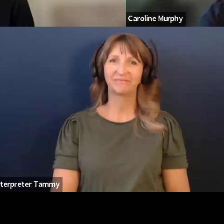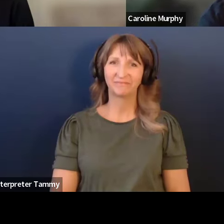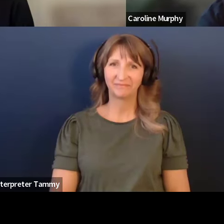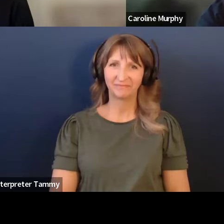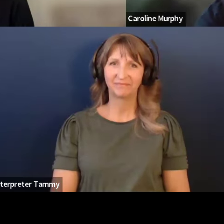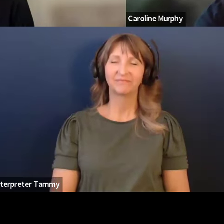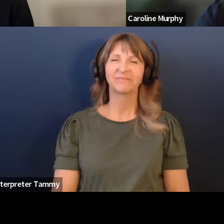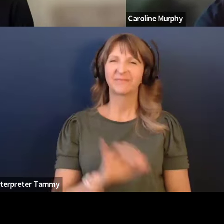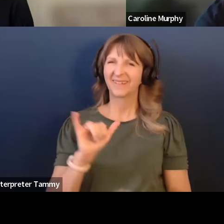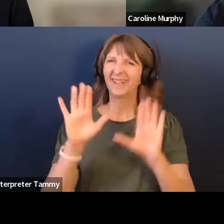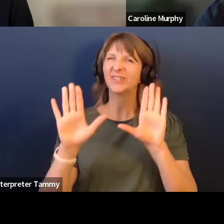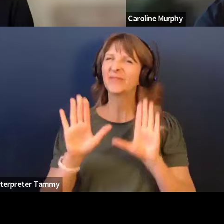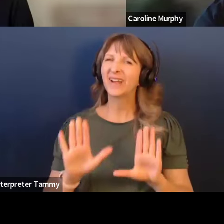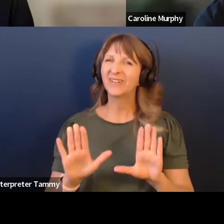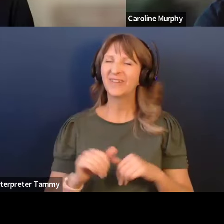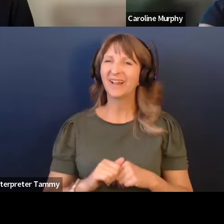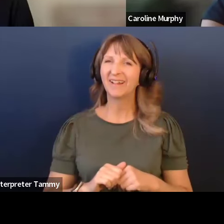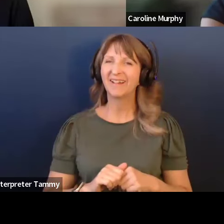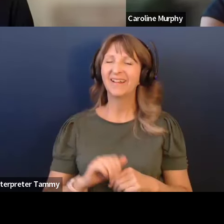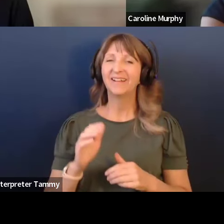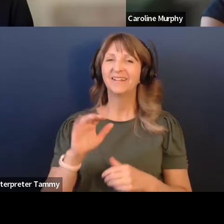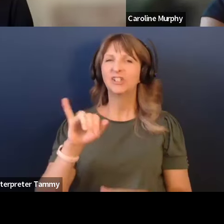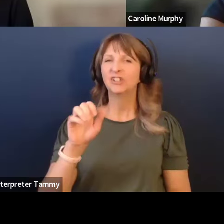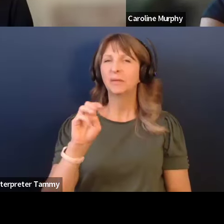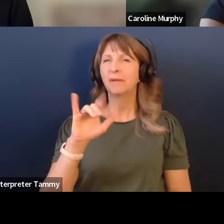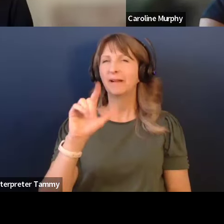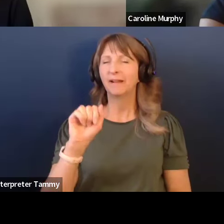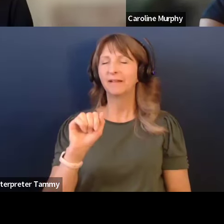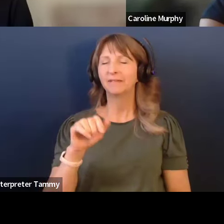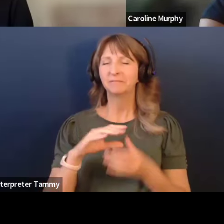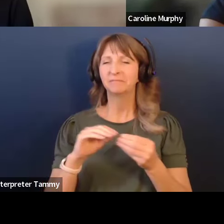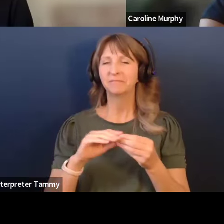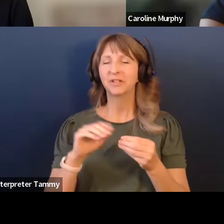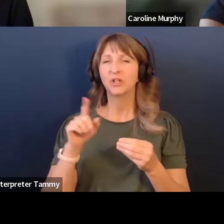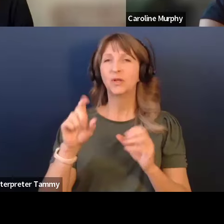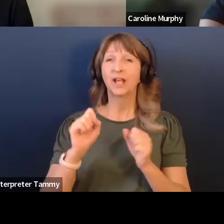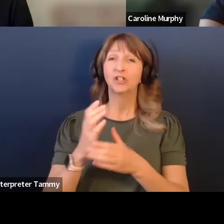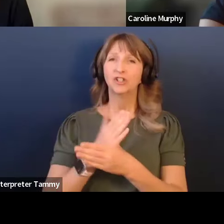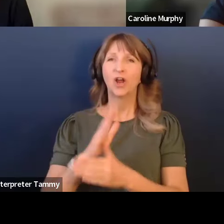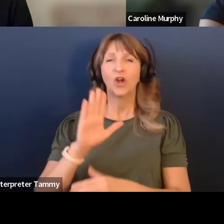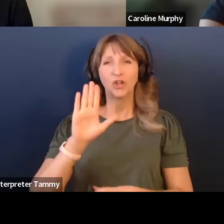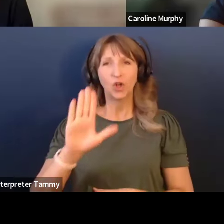sharing your mentorship experience with the next generation and those who are looking for some of